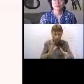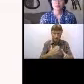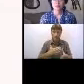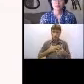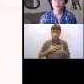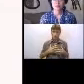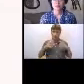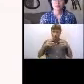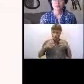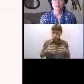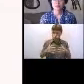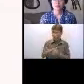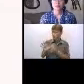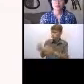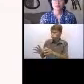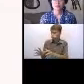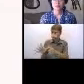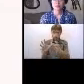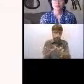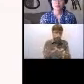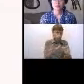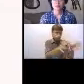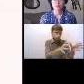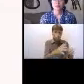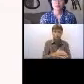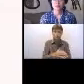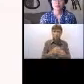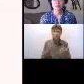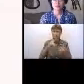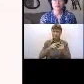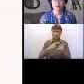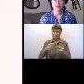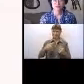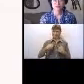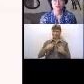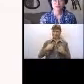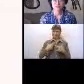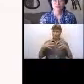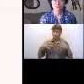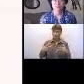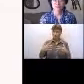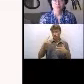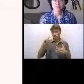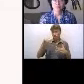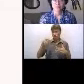on us as people of colour versus something that being a non-racialized person, being